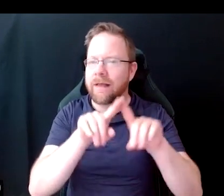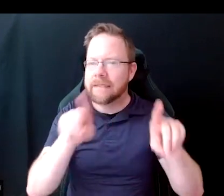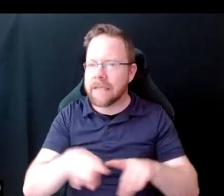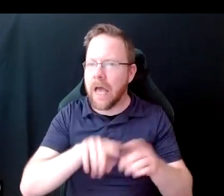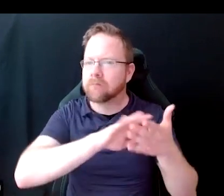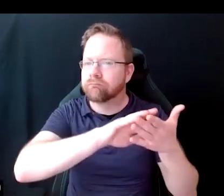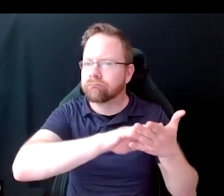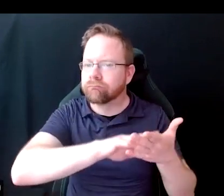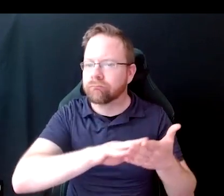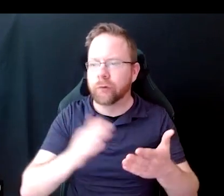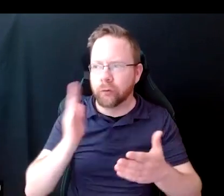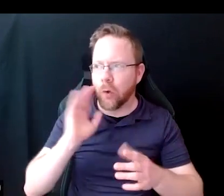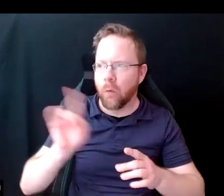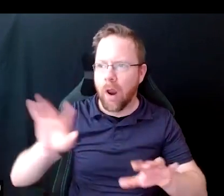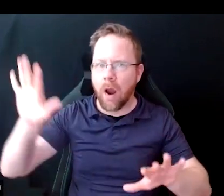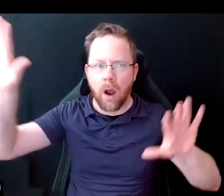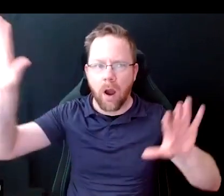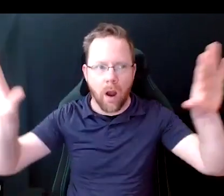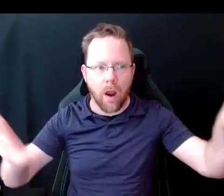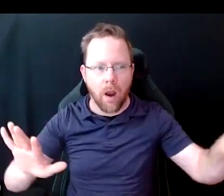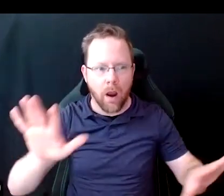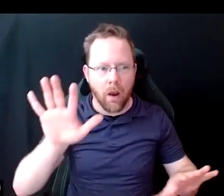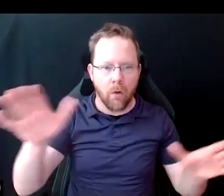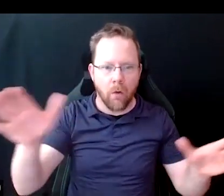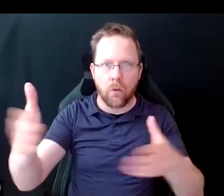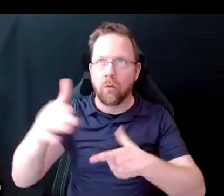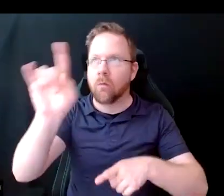so that where you are in relationship to the room around you as long as you are